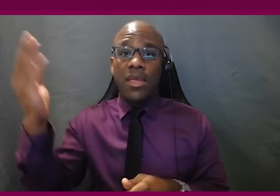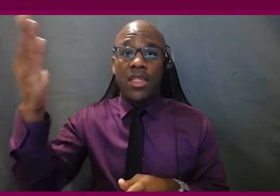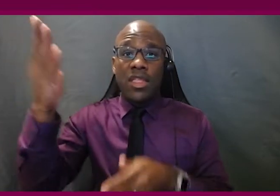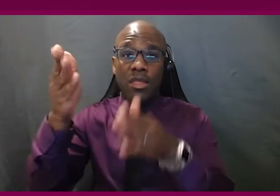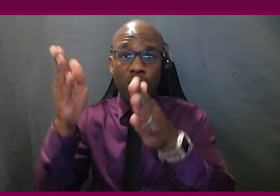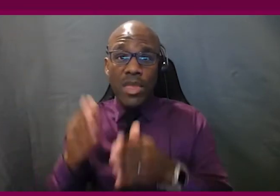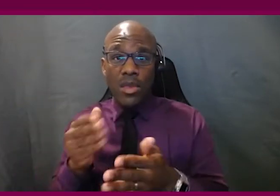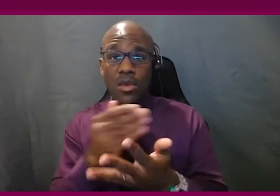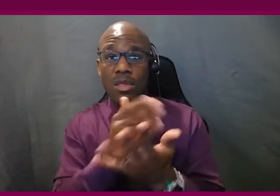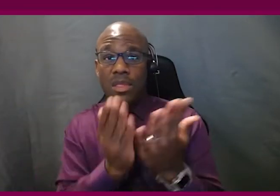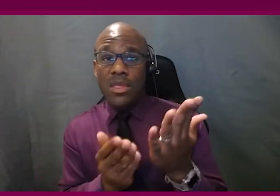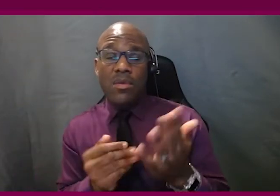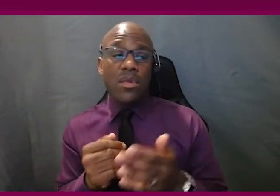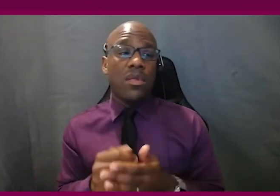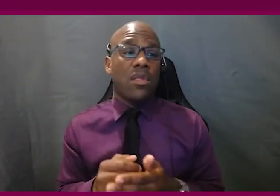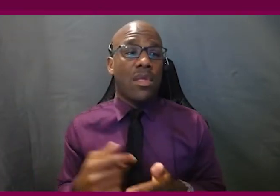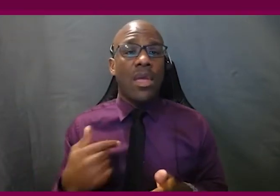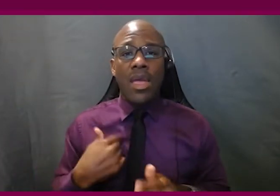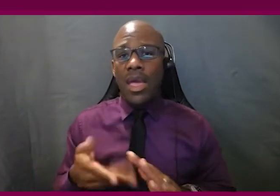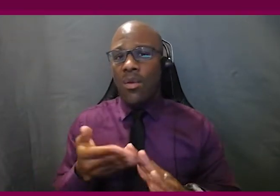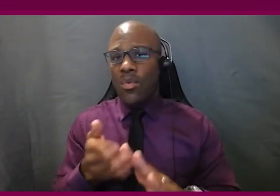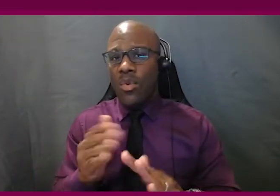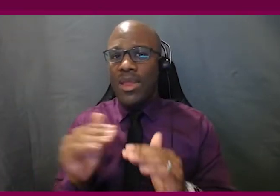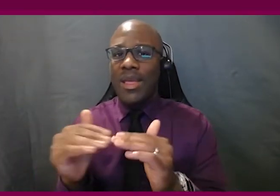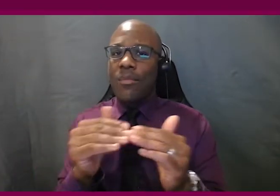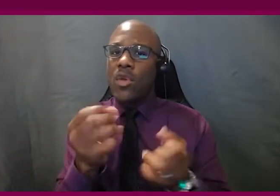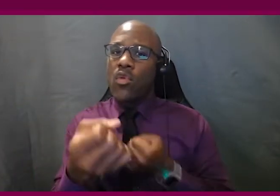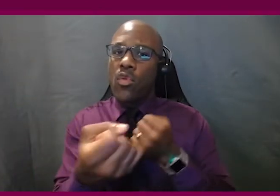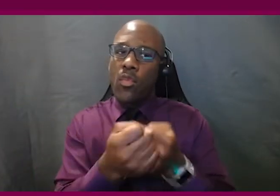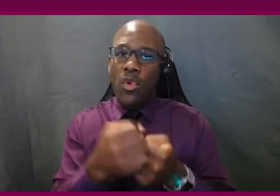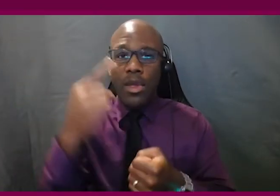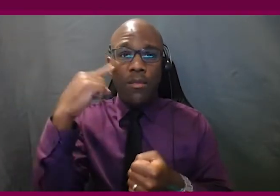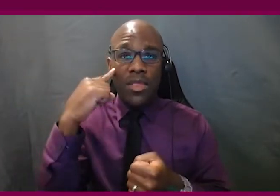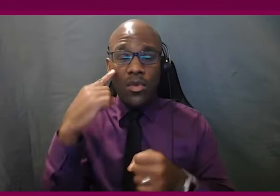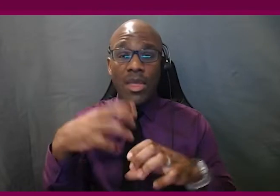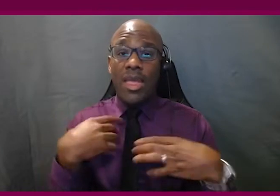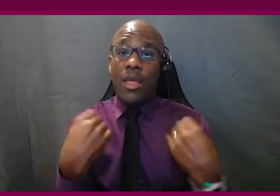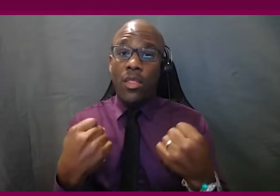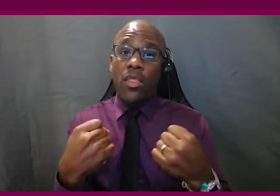I run a virtual mental health support group, which is more of a peer support model.